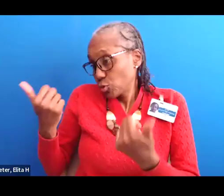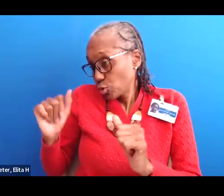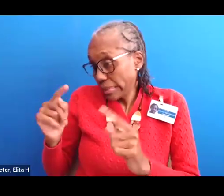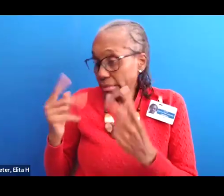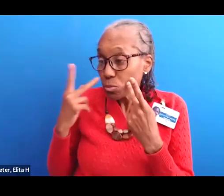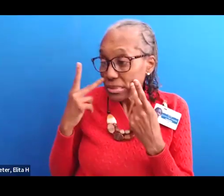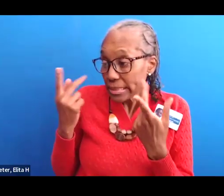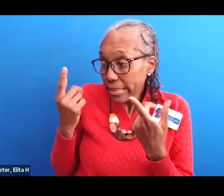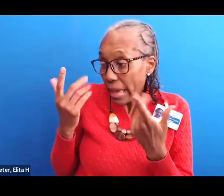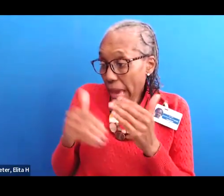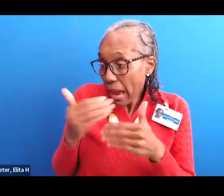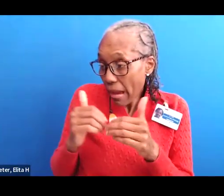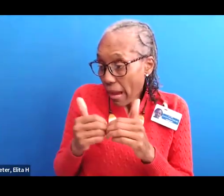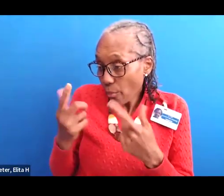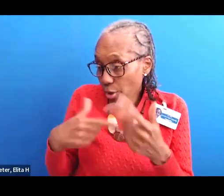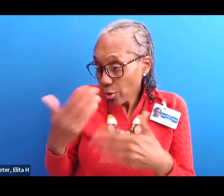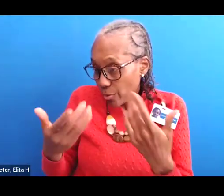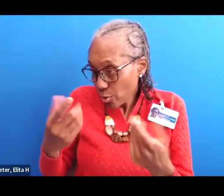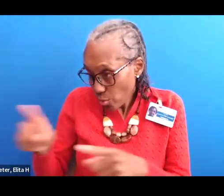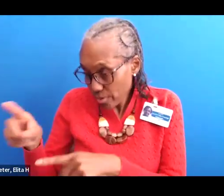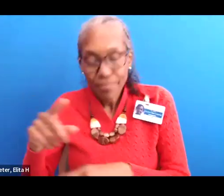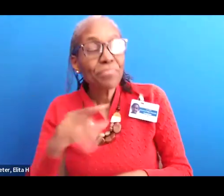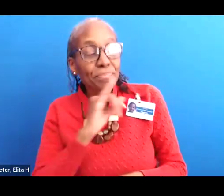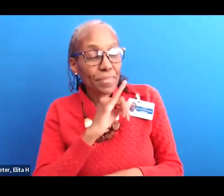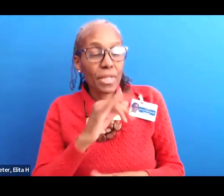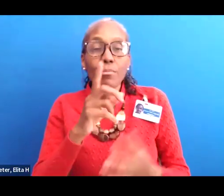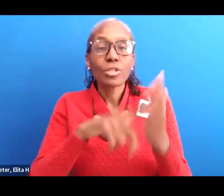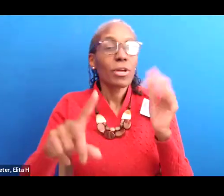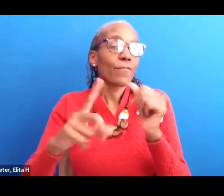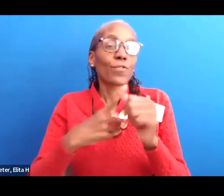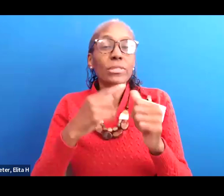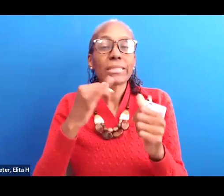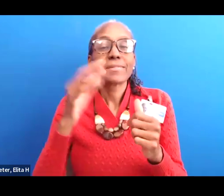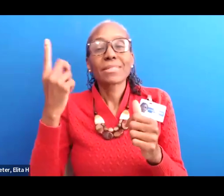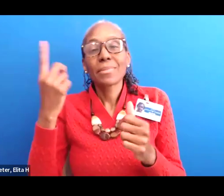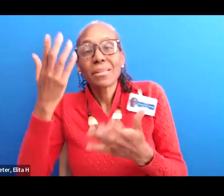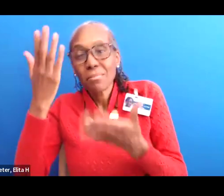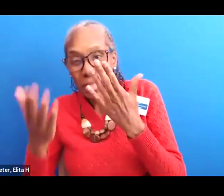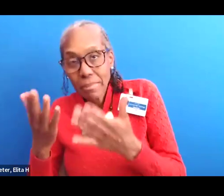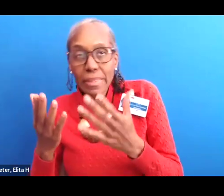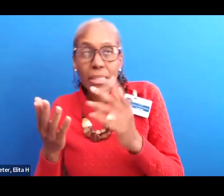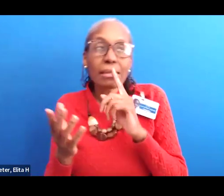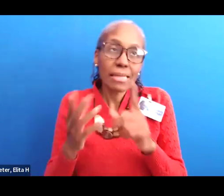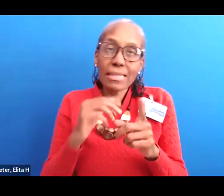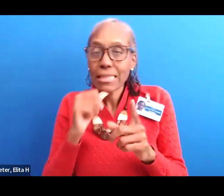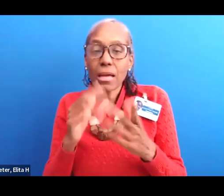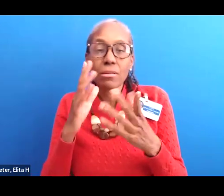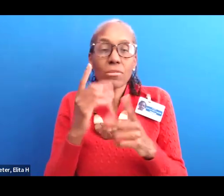Always check first, because when you're taking something that may or may not be the treatment for you, sometimes people get things,